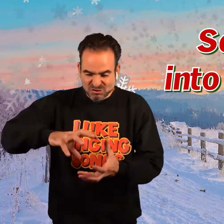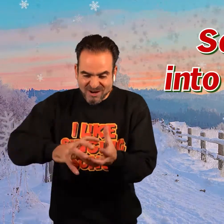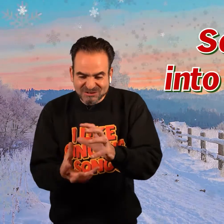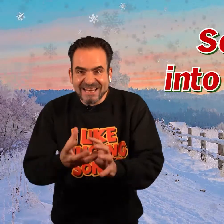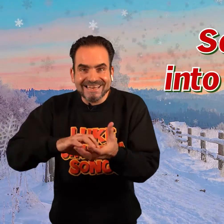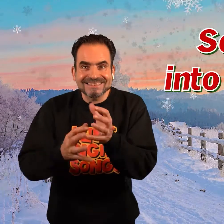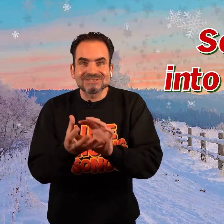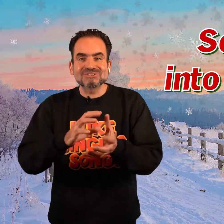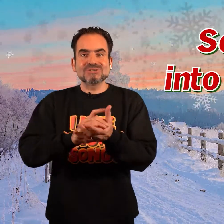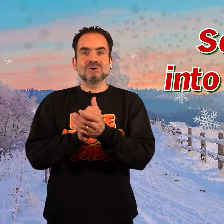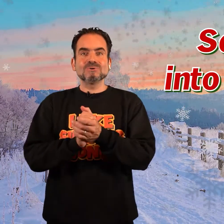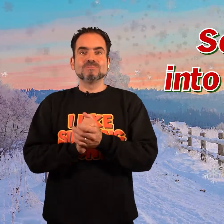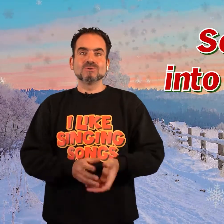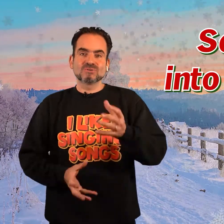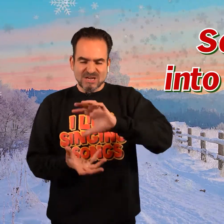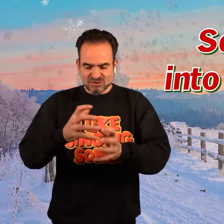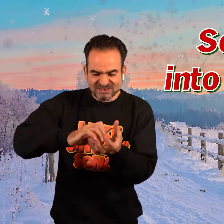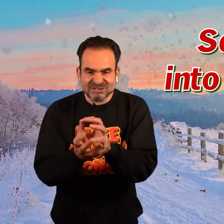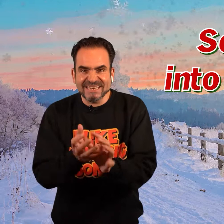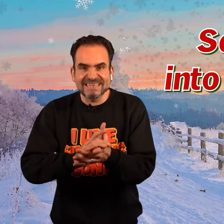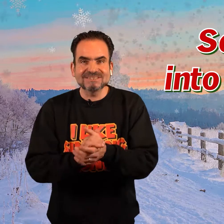Scrunch it into snowbalss